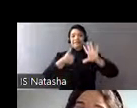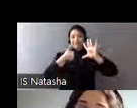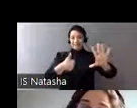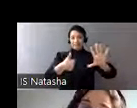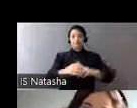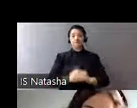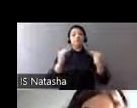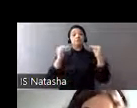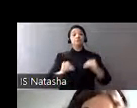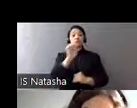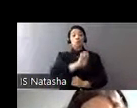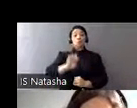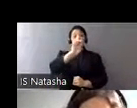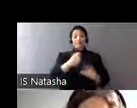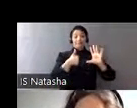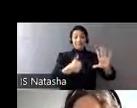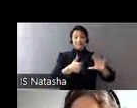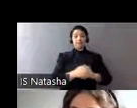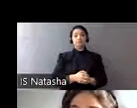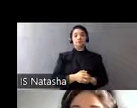Five countries in Asia, one in South America.